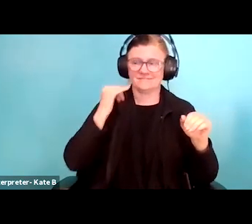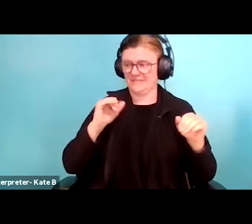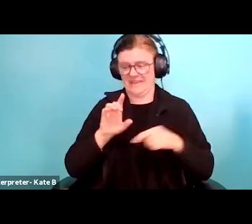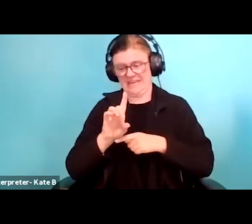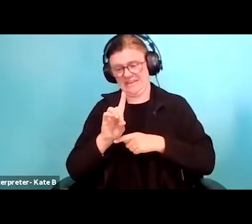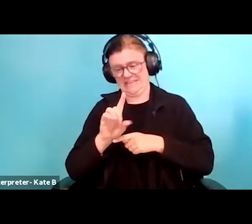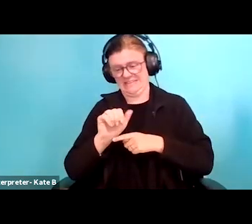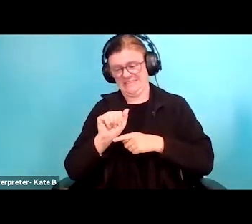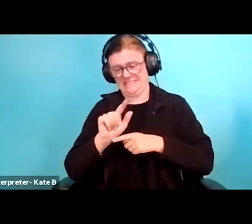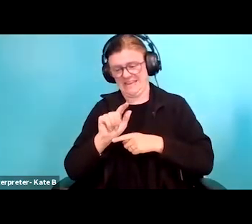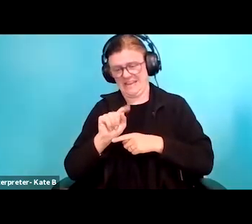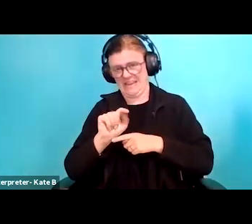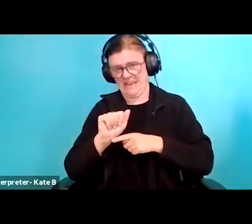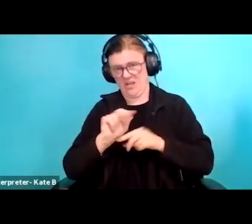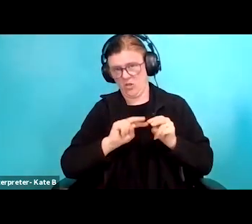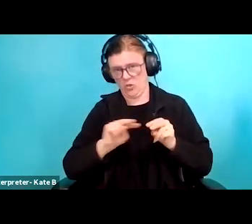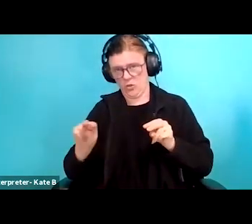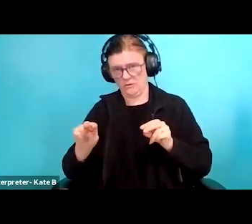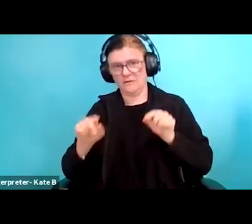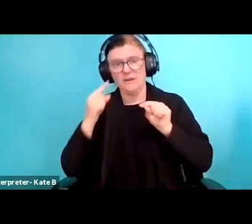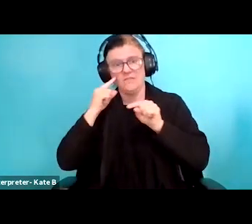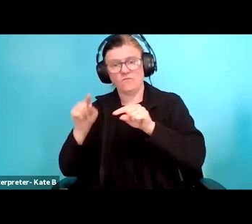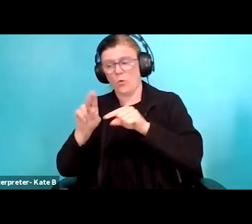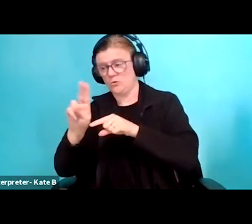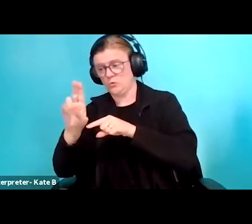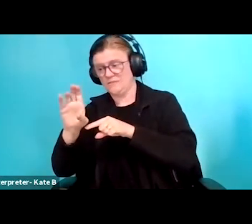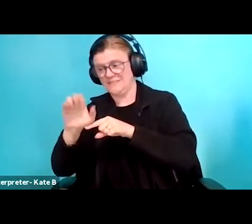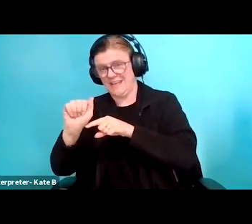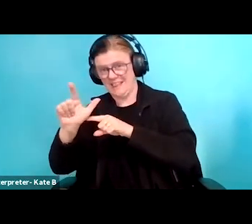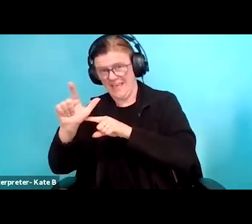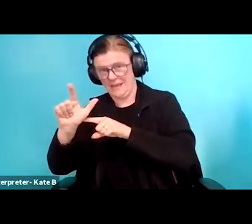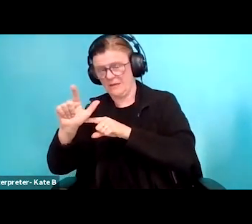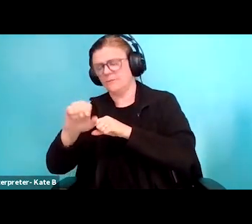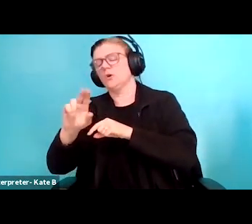I want you to remember that a higher score of satisfaction with social activities or social